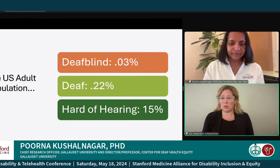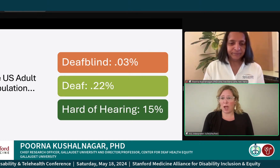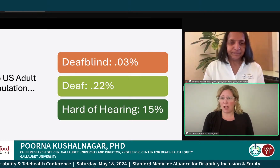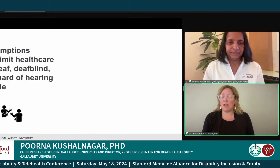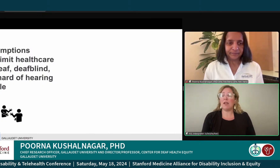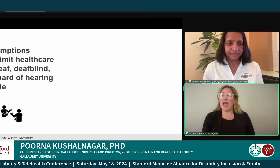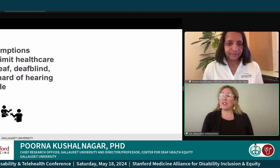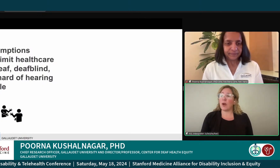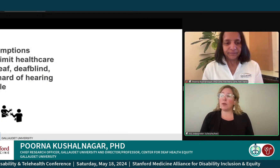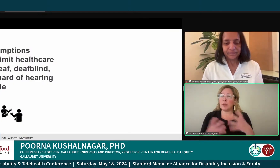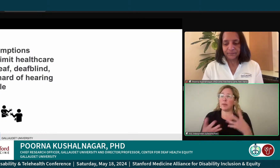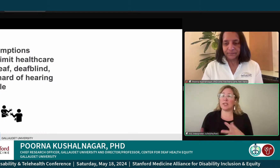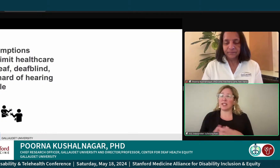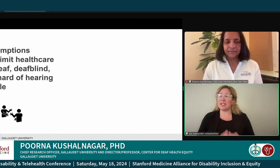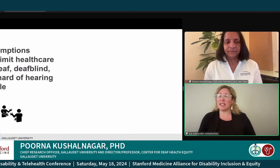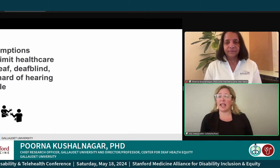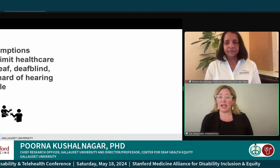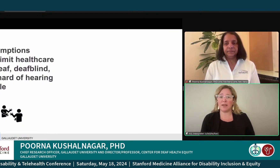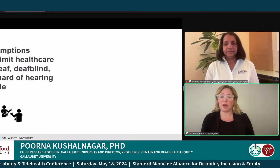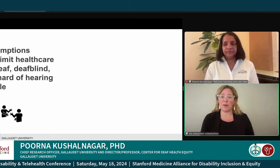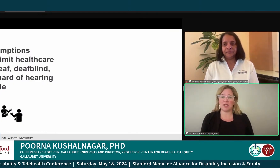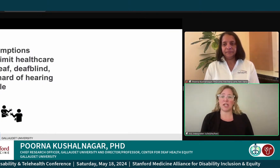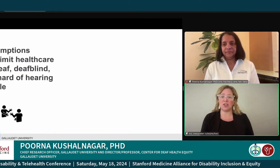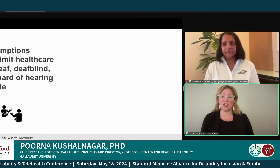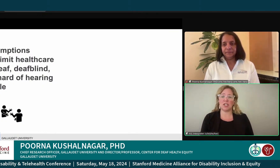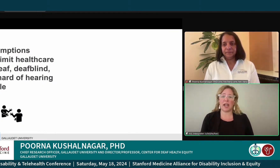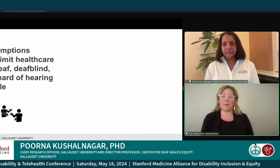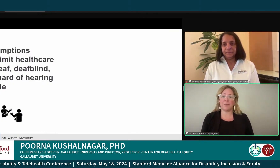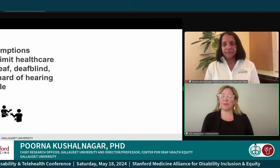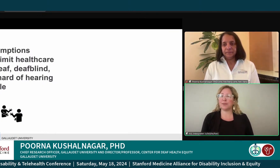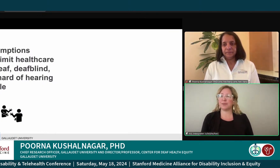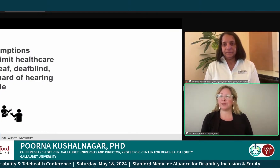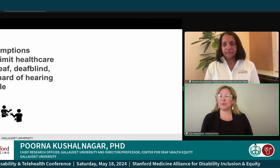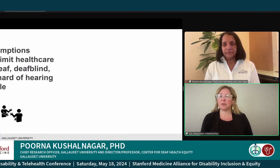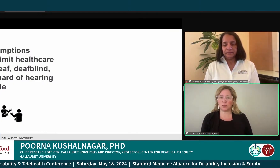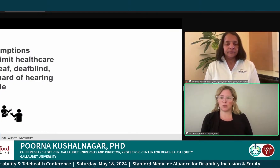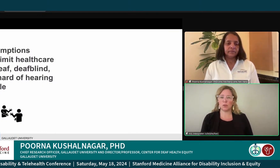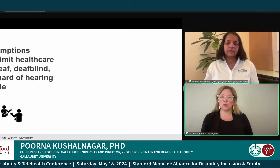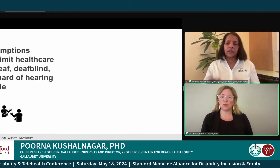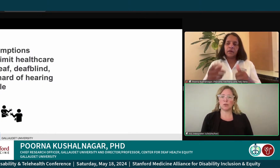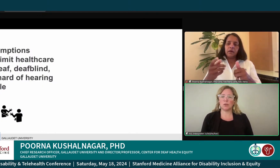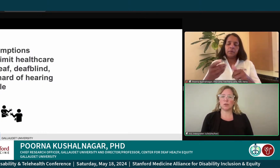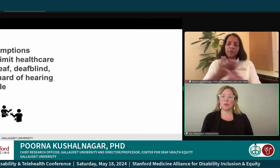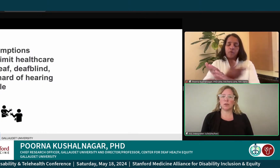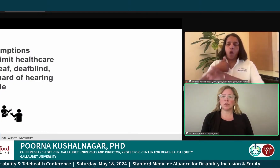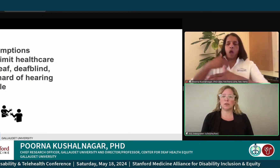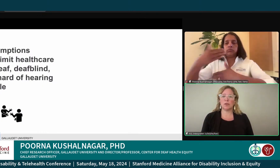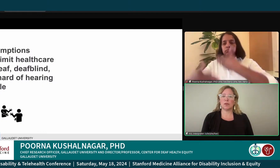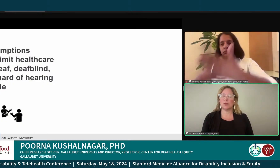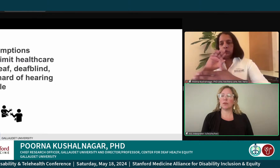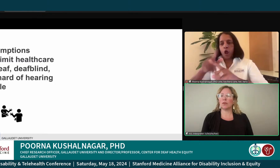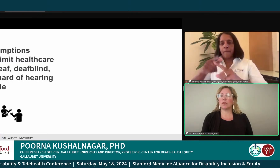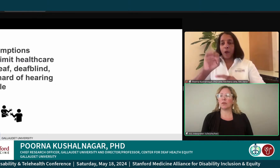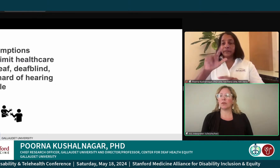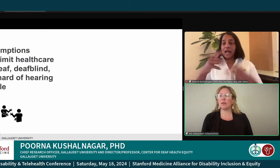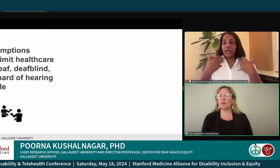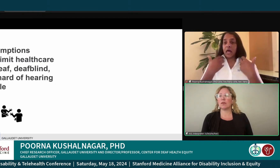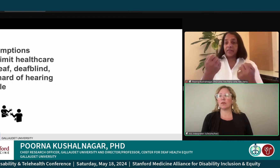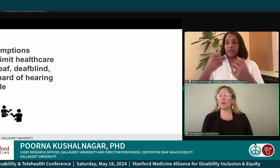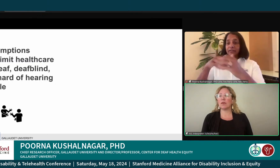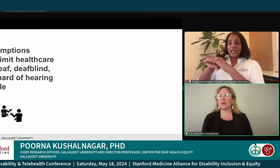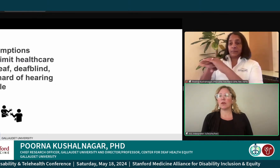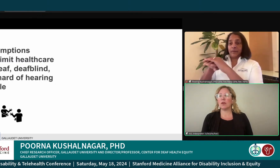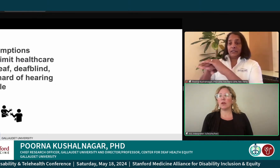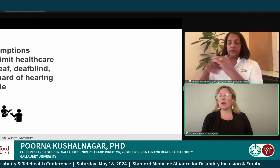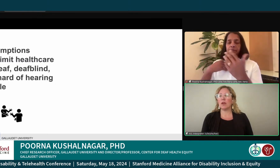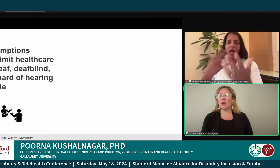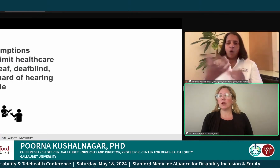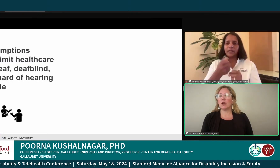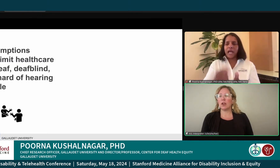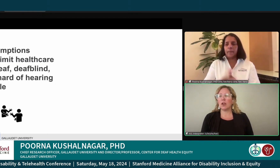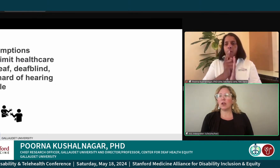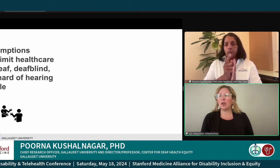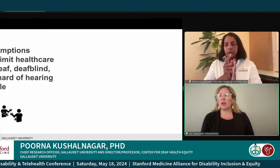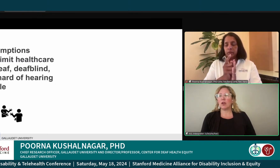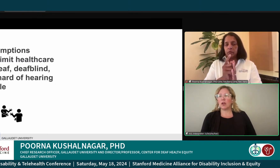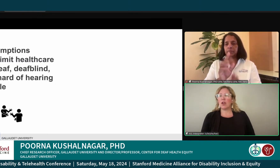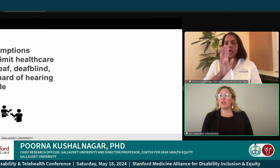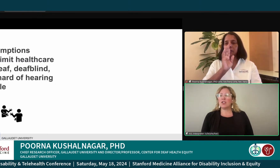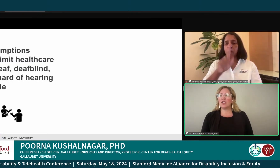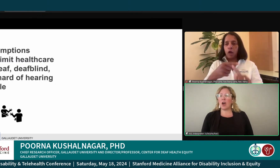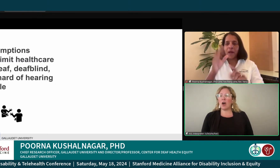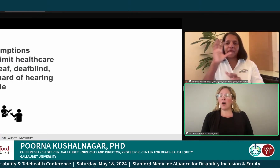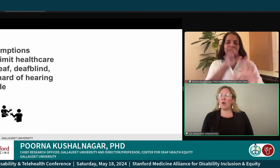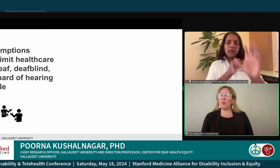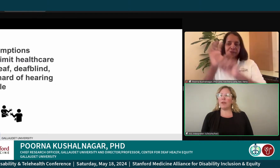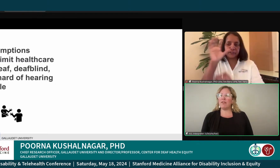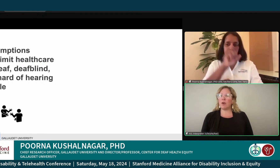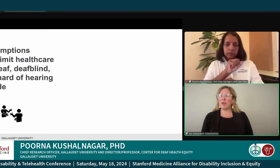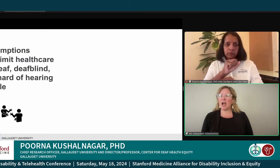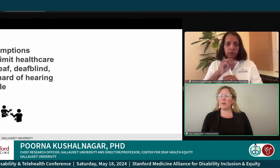as well. And so I'll be discussing that in my presentation today. So before we talk about